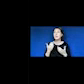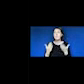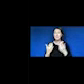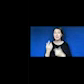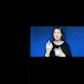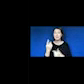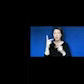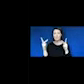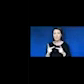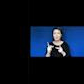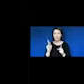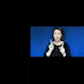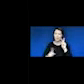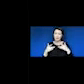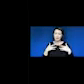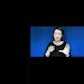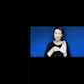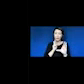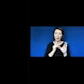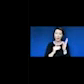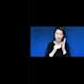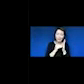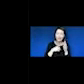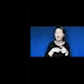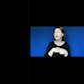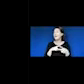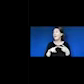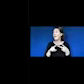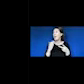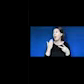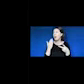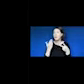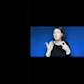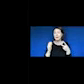some job duties that are not as motivating to some of your employees but might work out